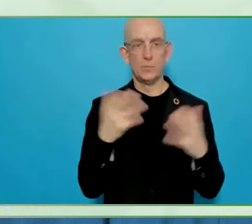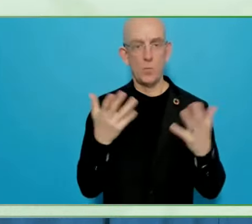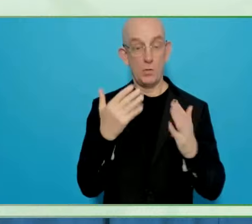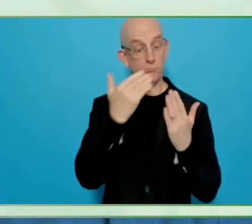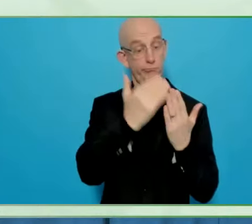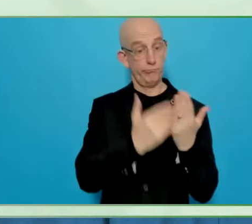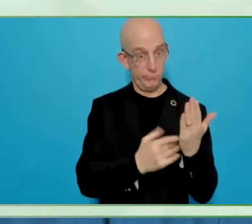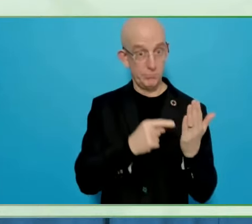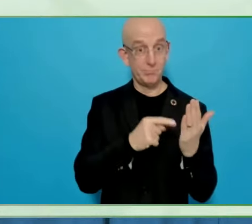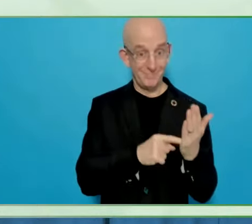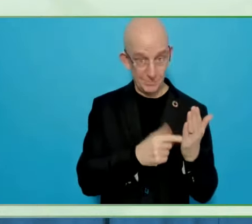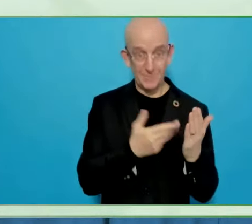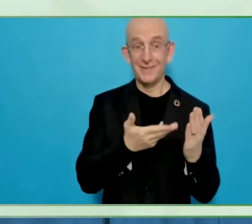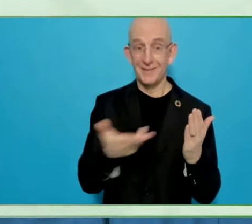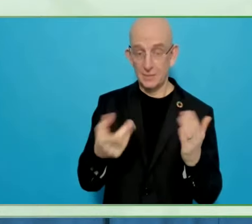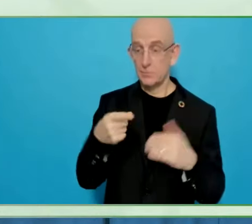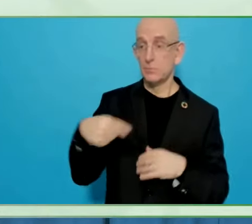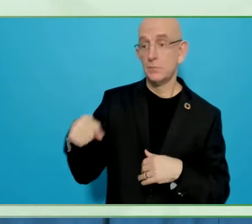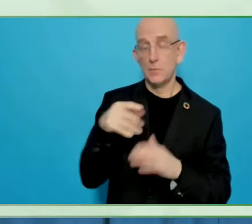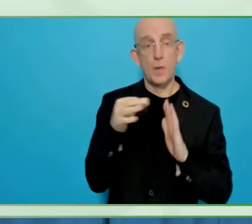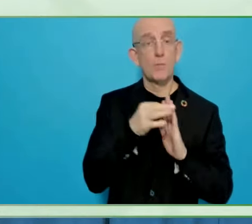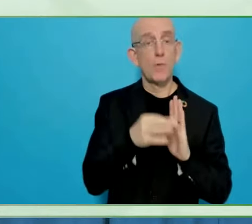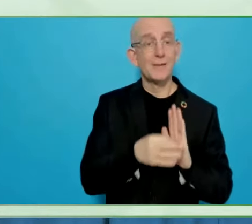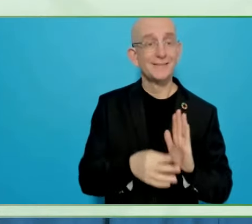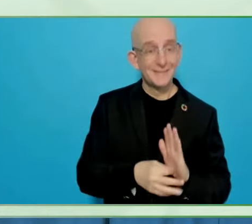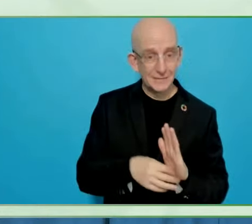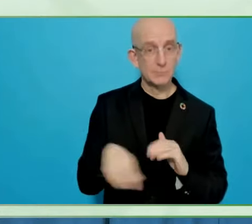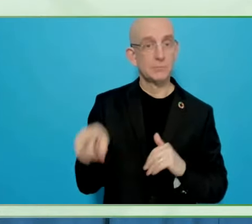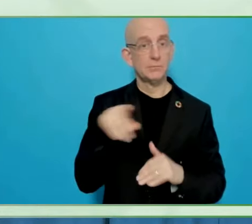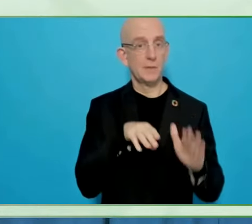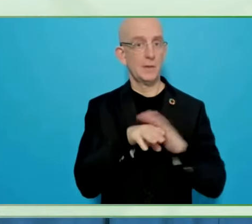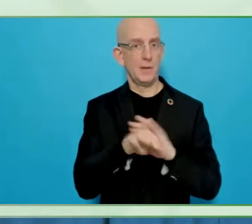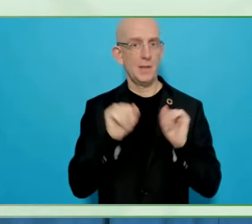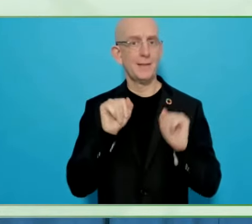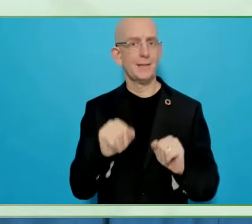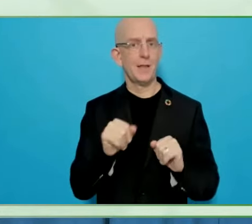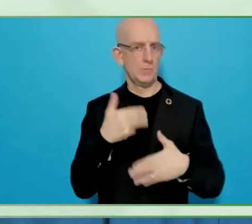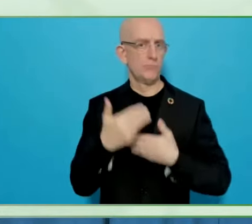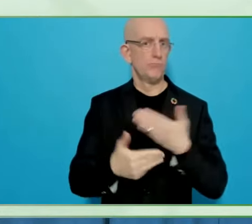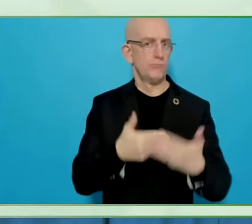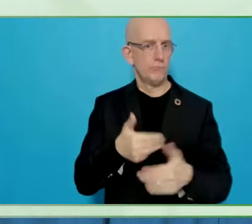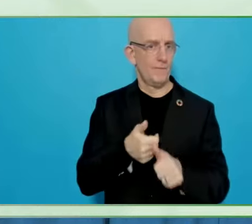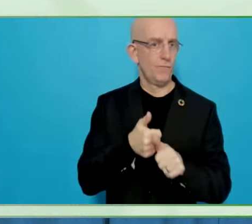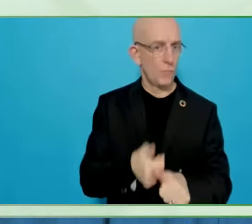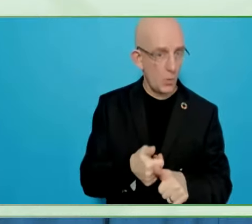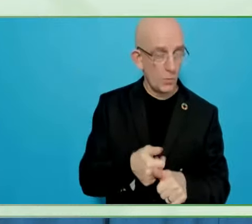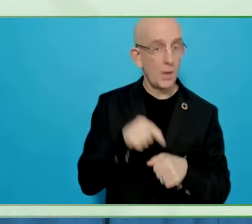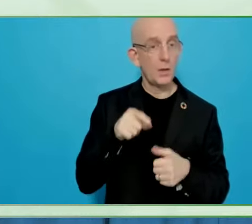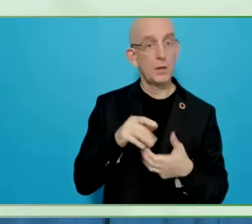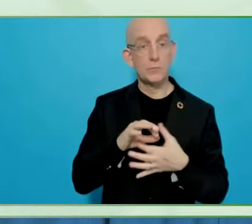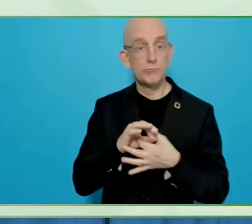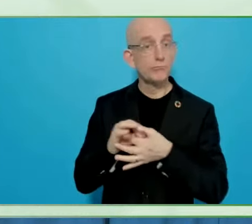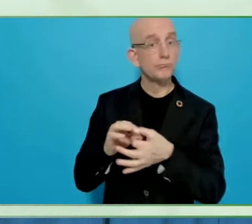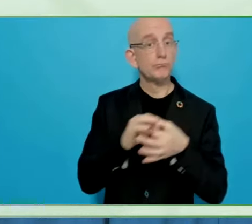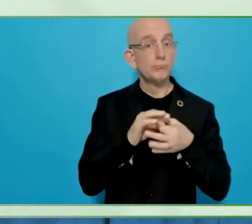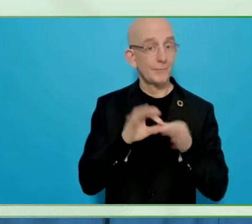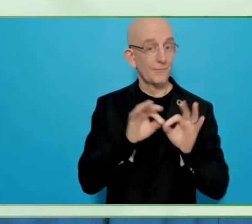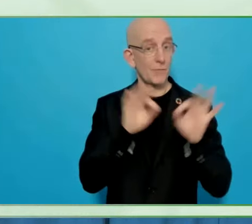share good practices across the sectors to inspire policies and developed at a national and EU level as well is to develop tools